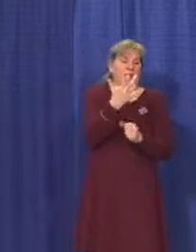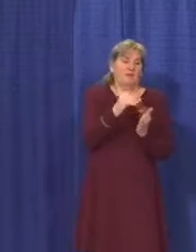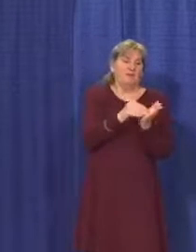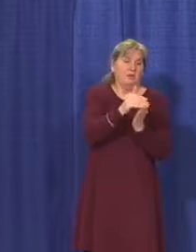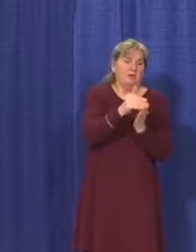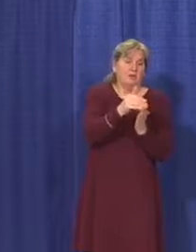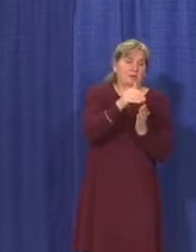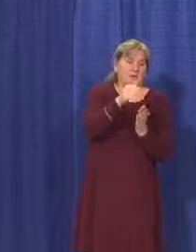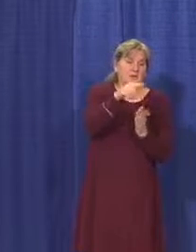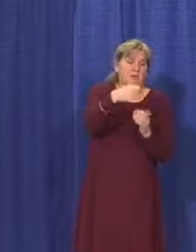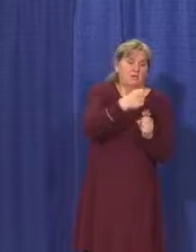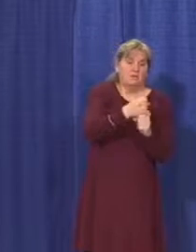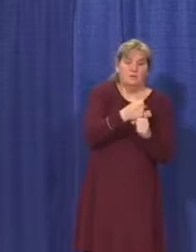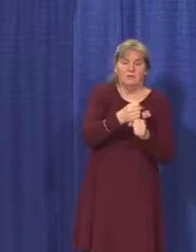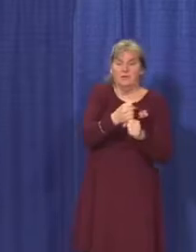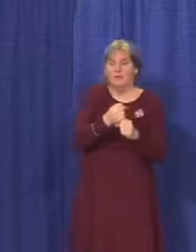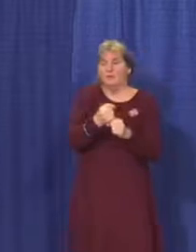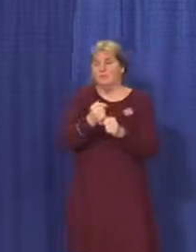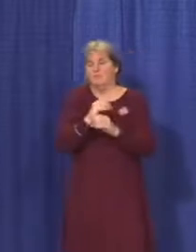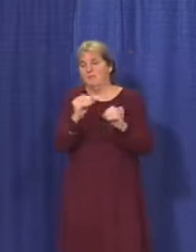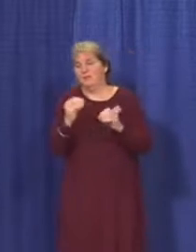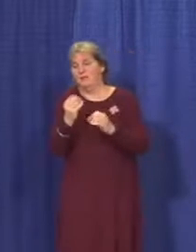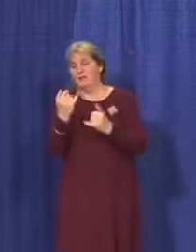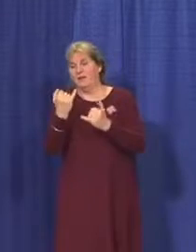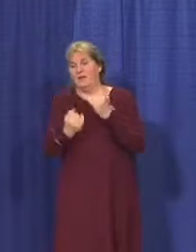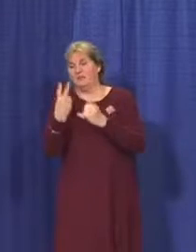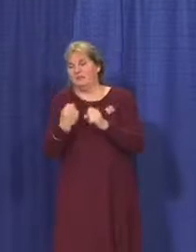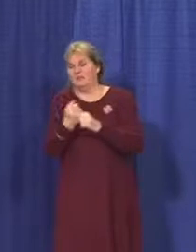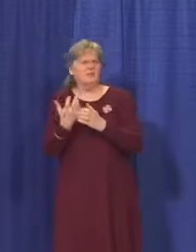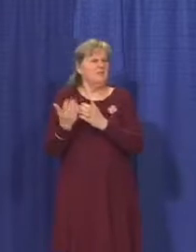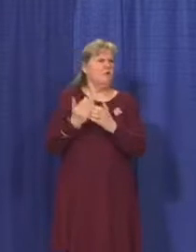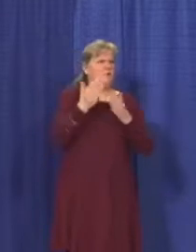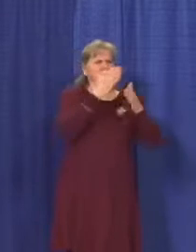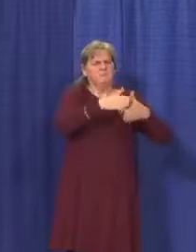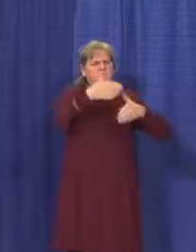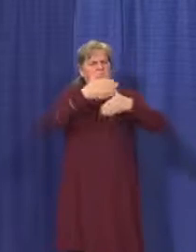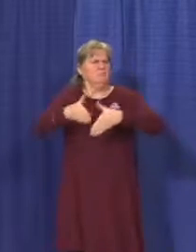and five the year after?